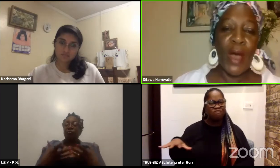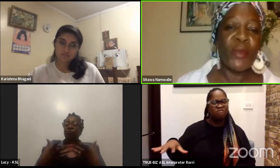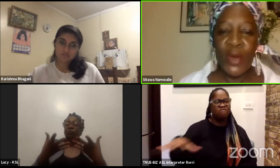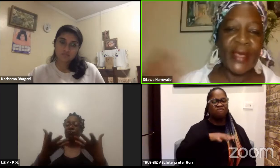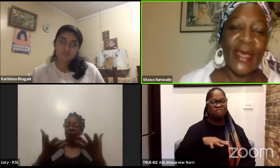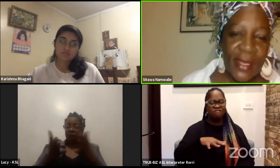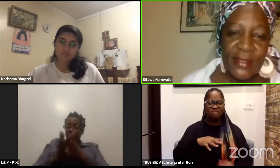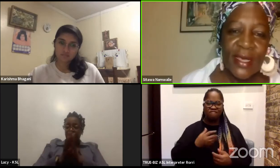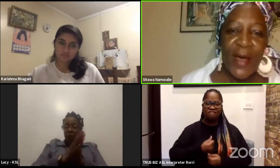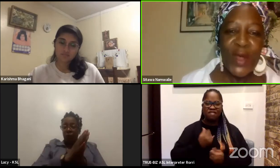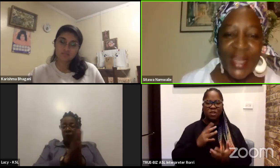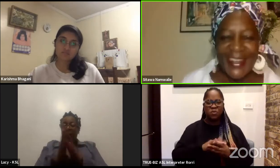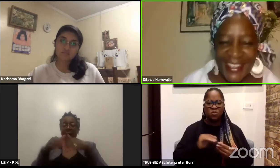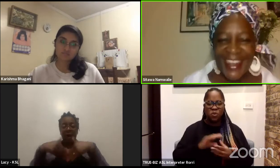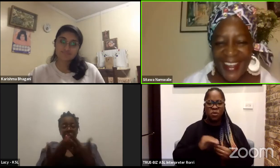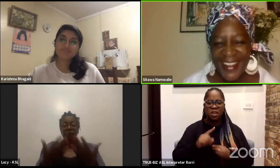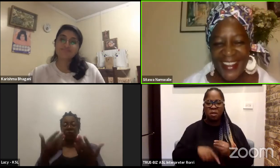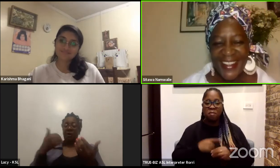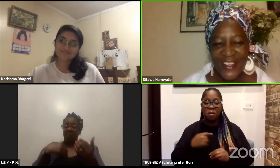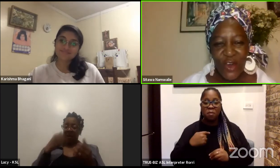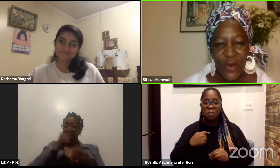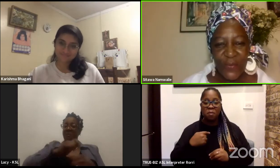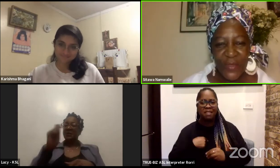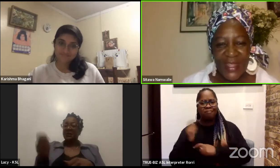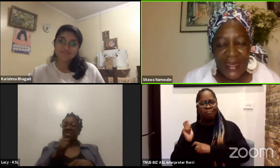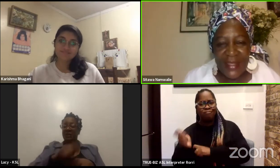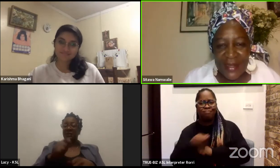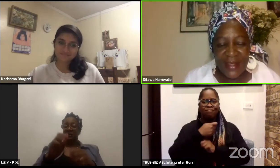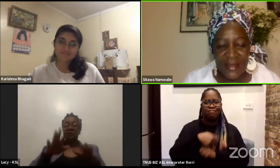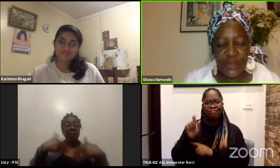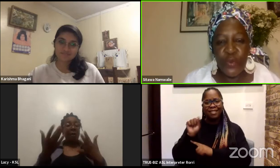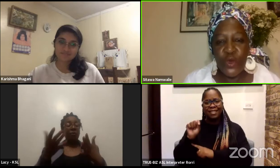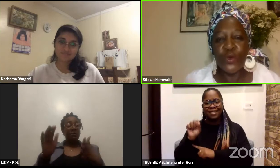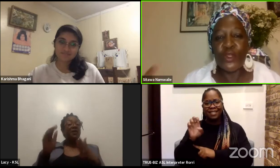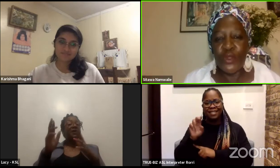about me playing tennis, but it's nature that is imbued